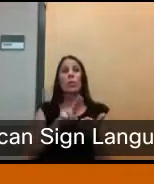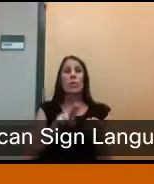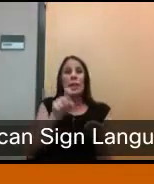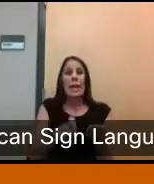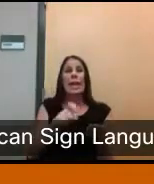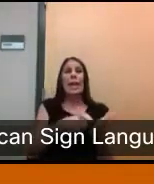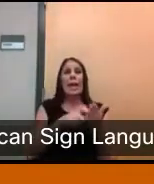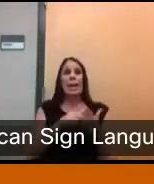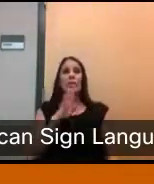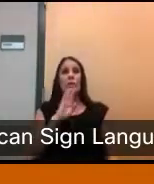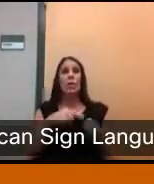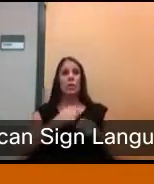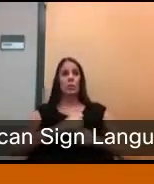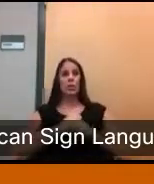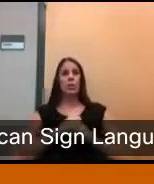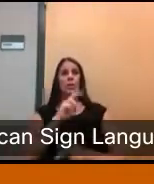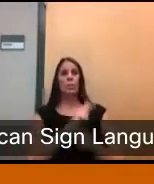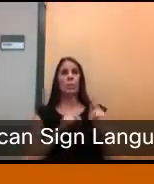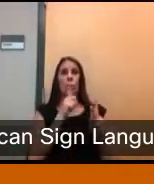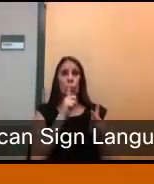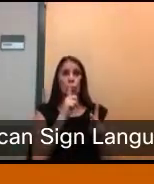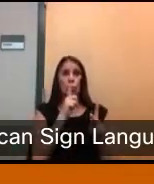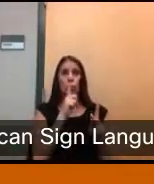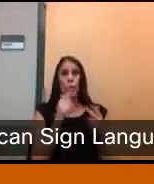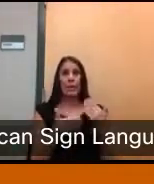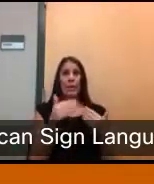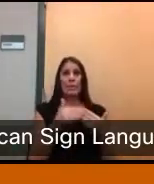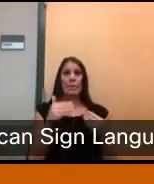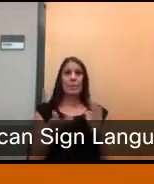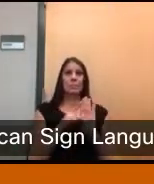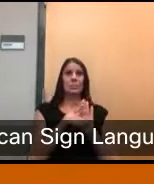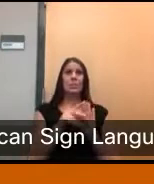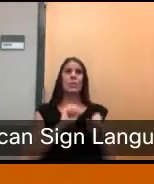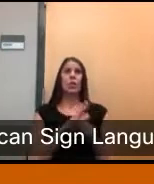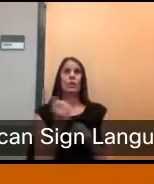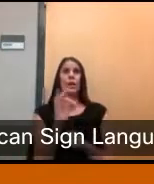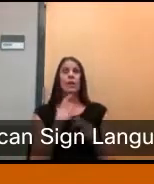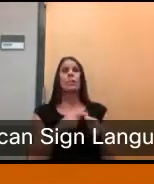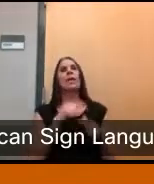about protecting people who were vulnerable 2019. they had to add and people made vulnerable